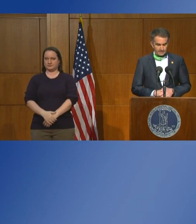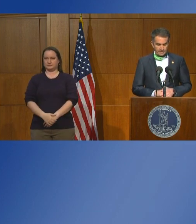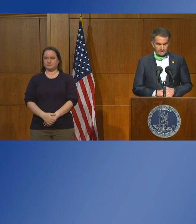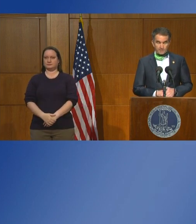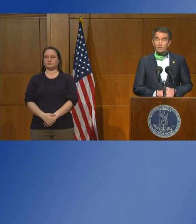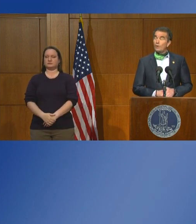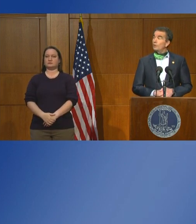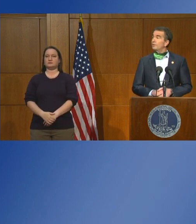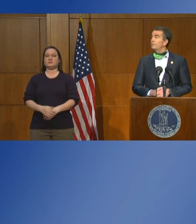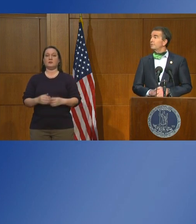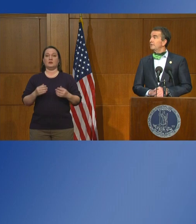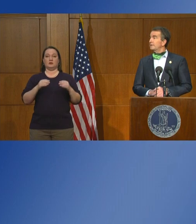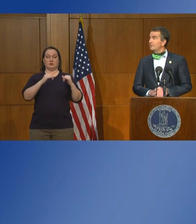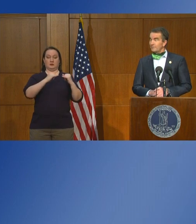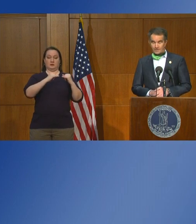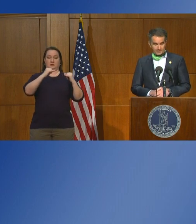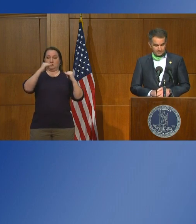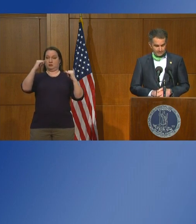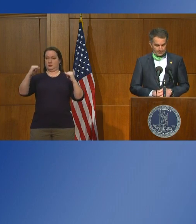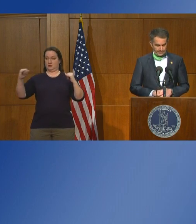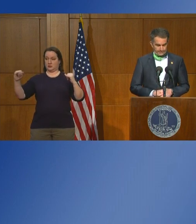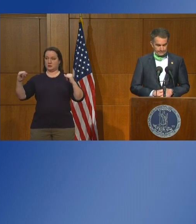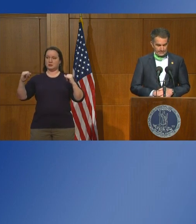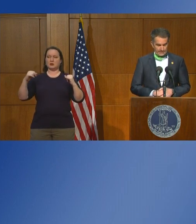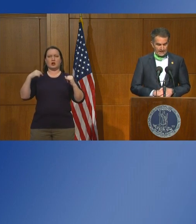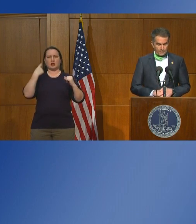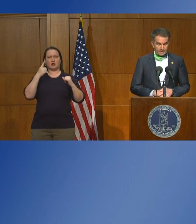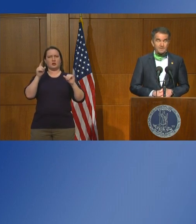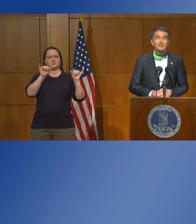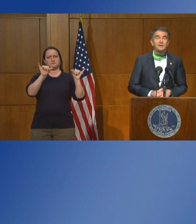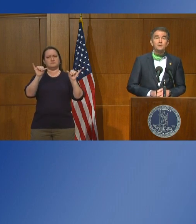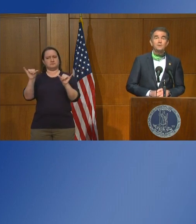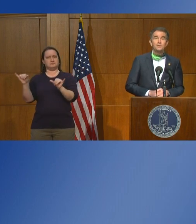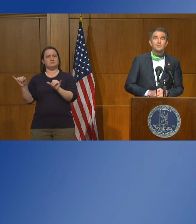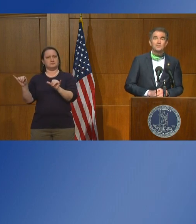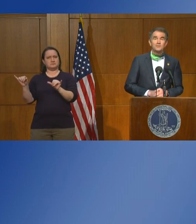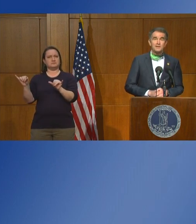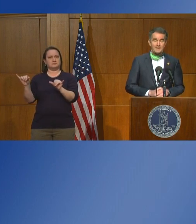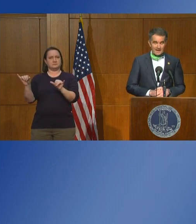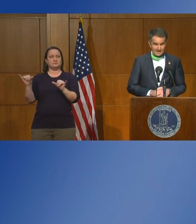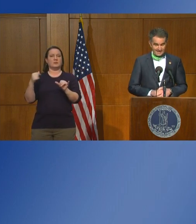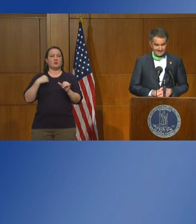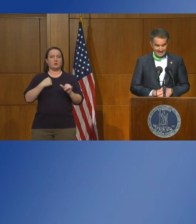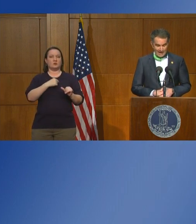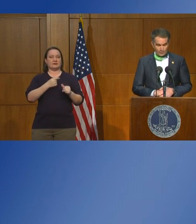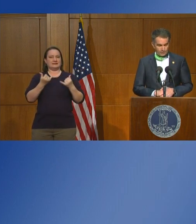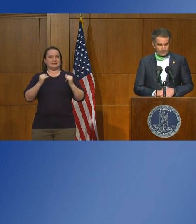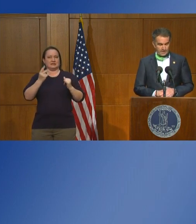RATE STATEWIDE. AS YOU CAN SEE